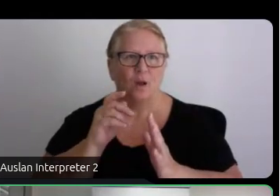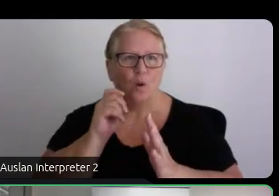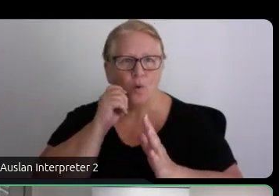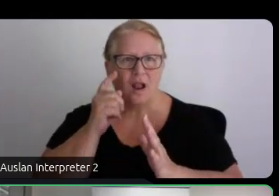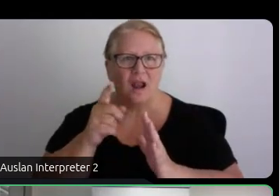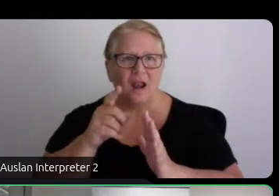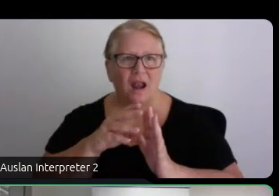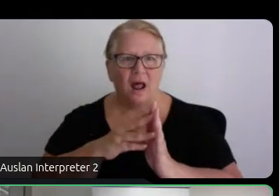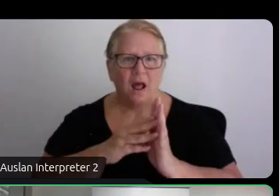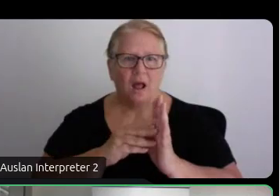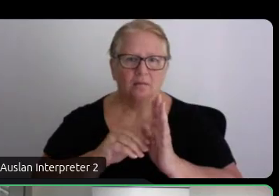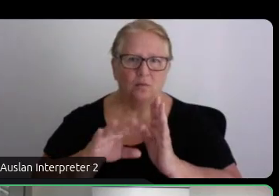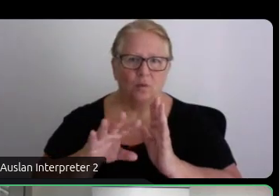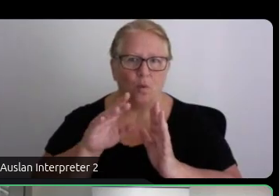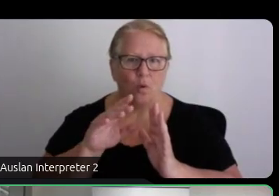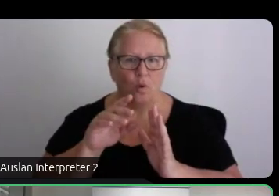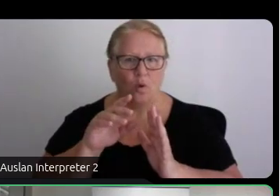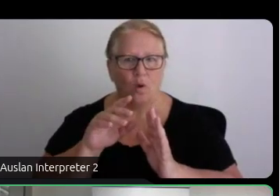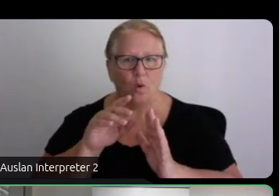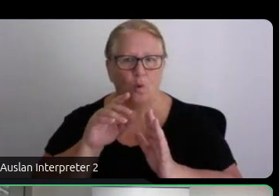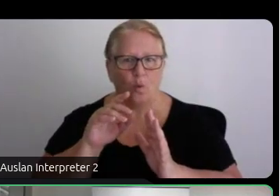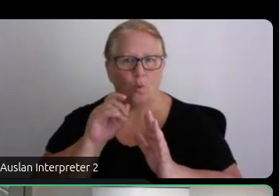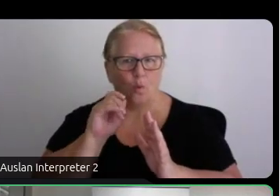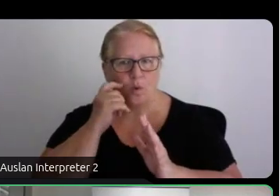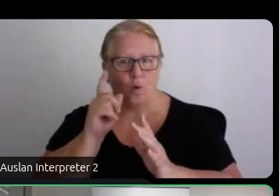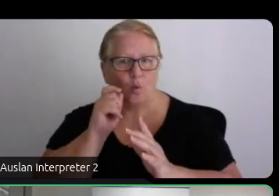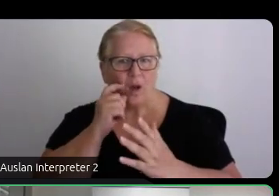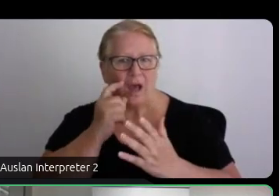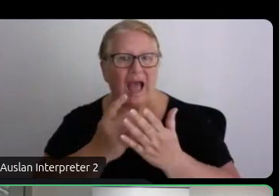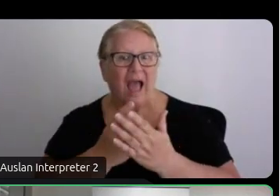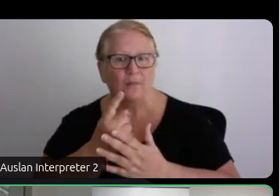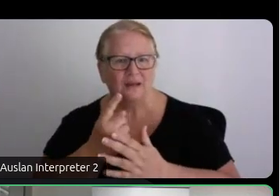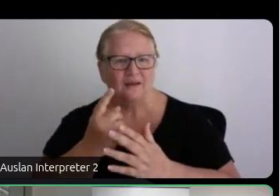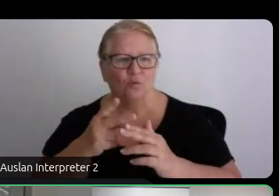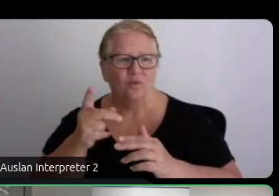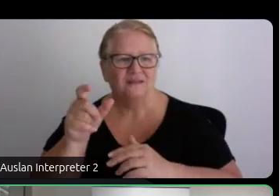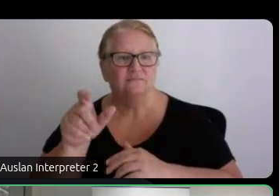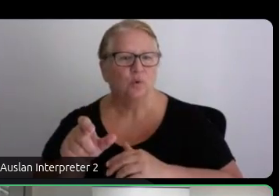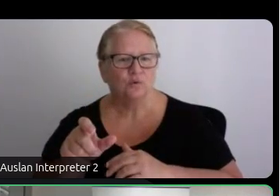on the person's life if they were to undergo this treatment or would it just um help in terms